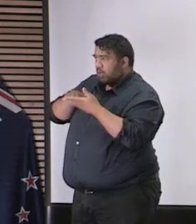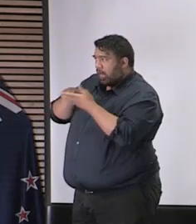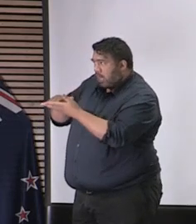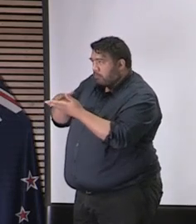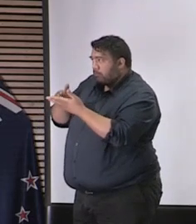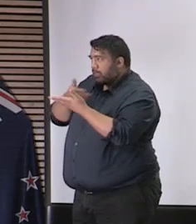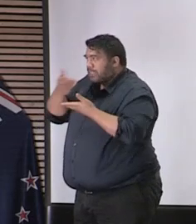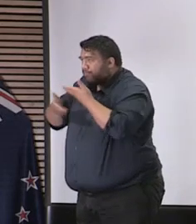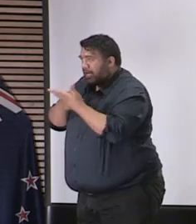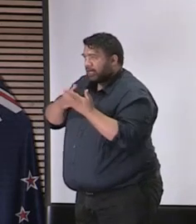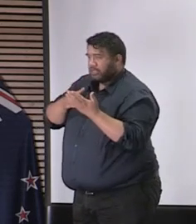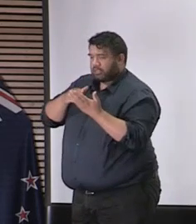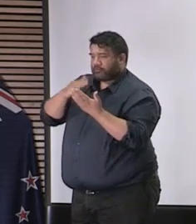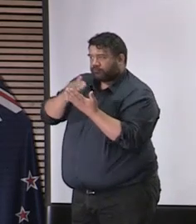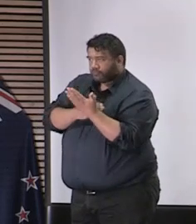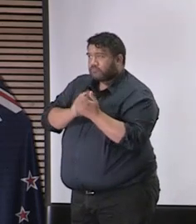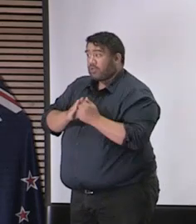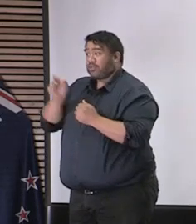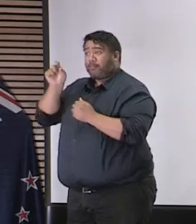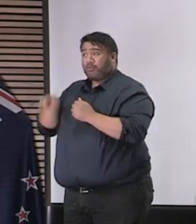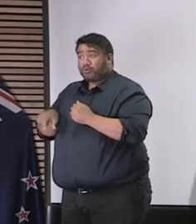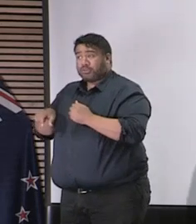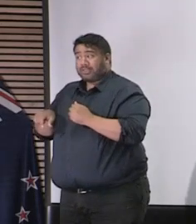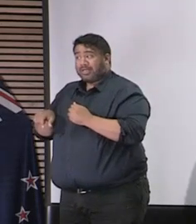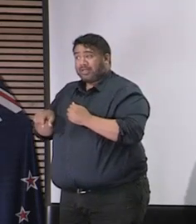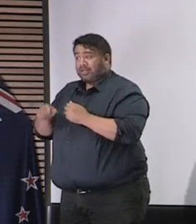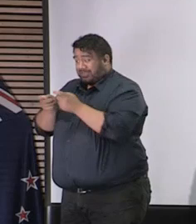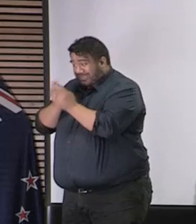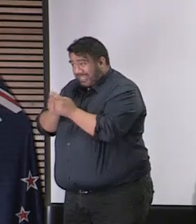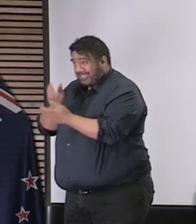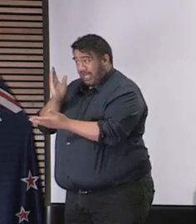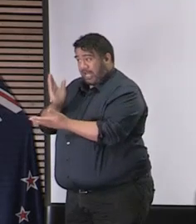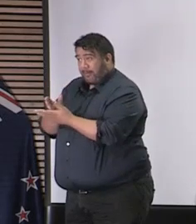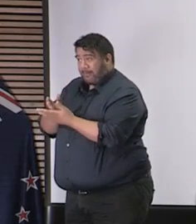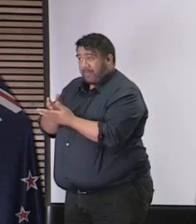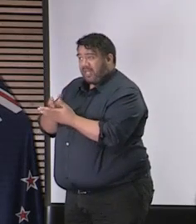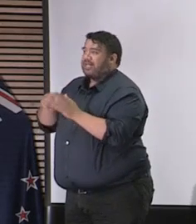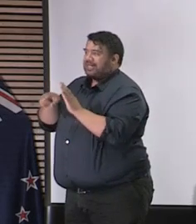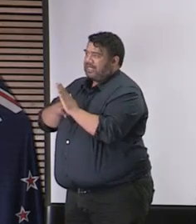good job of making sure she persisted and then when the definition was brought in she